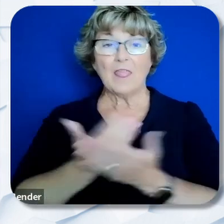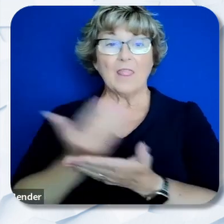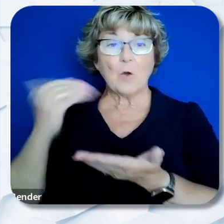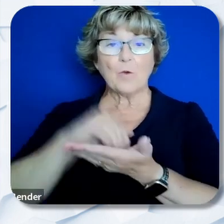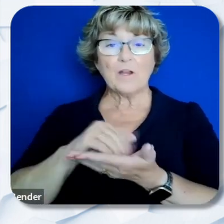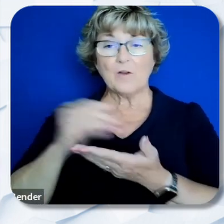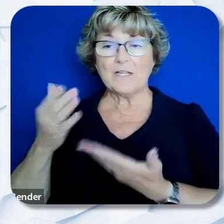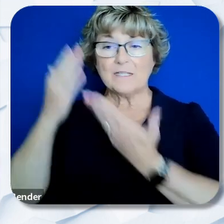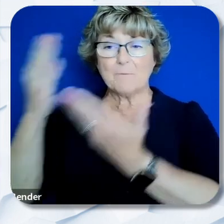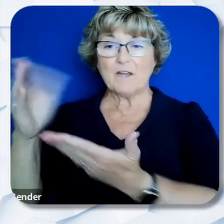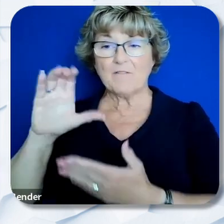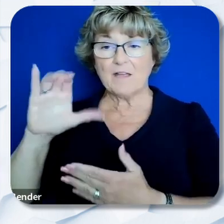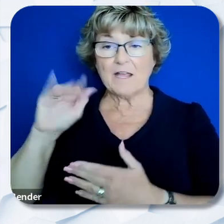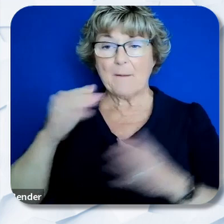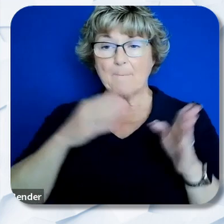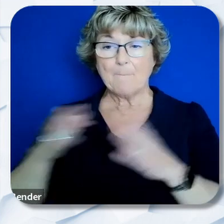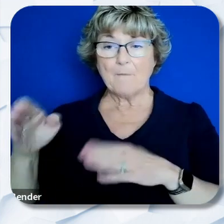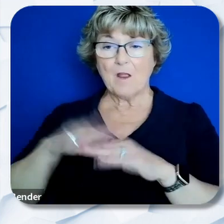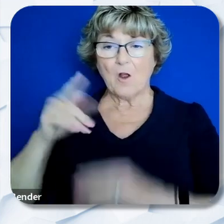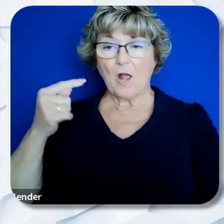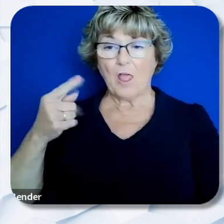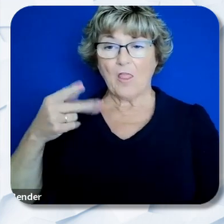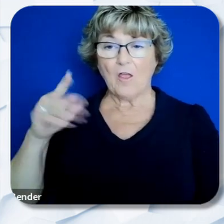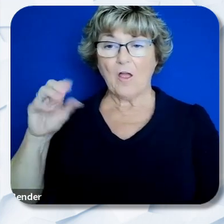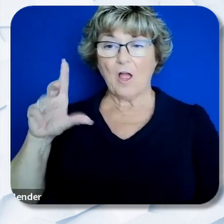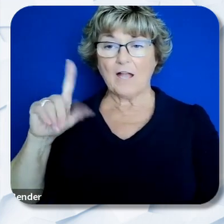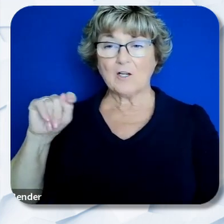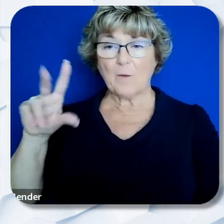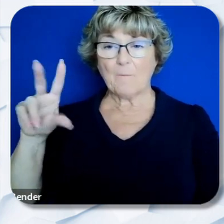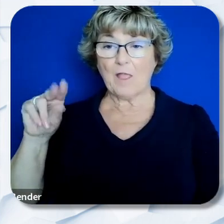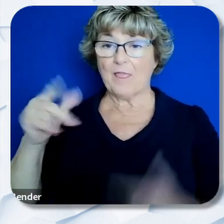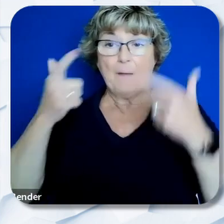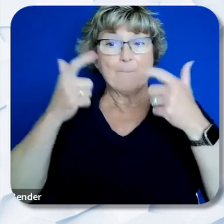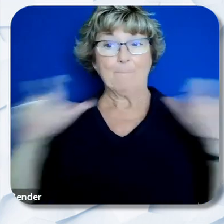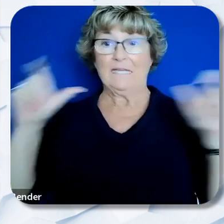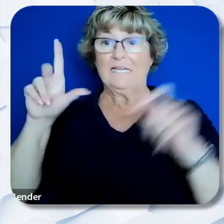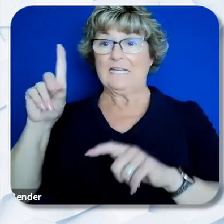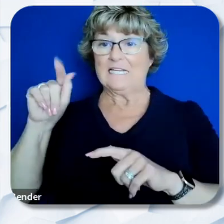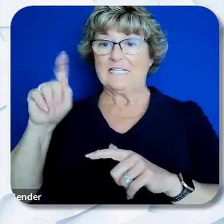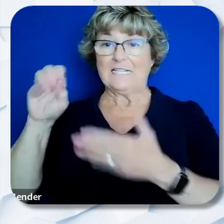CIM plan will be on Thursday, November 30th. That's like our big date that we all have